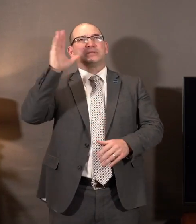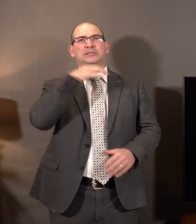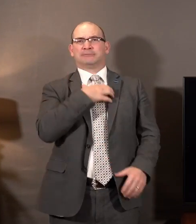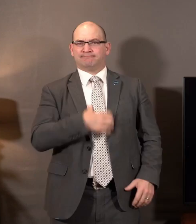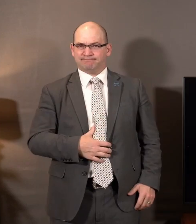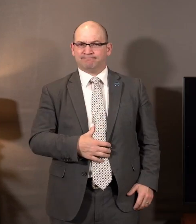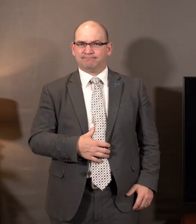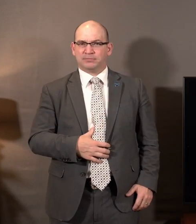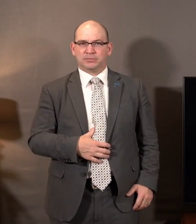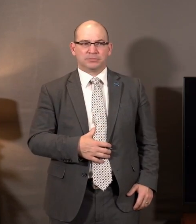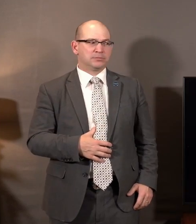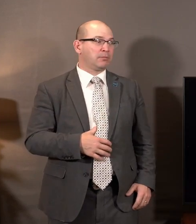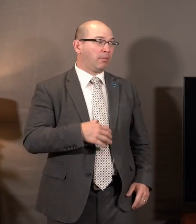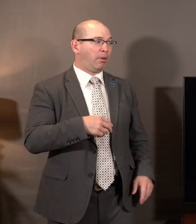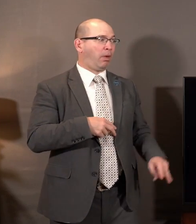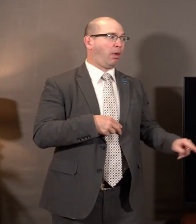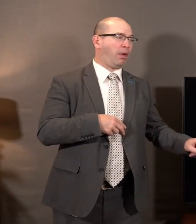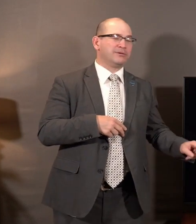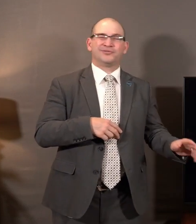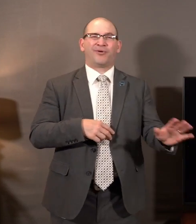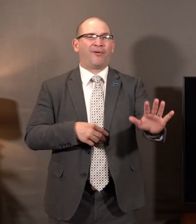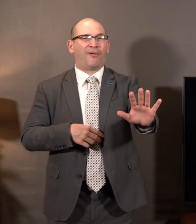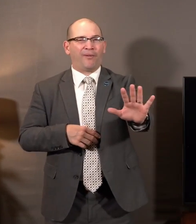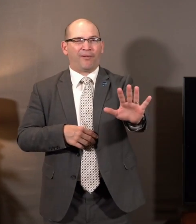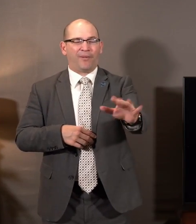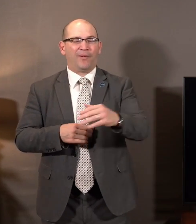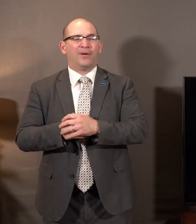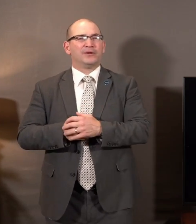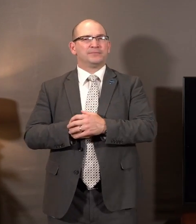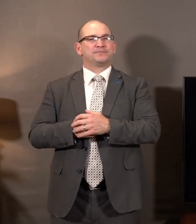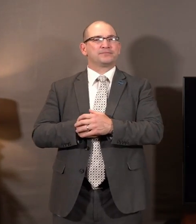will that is already revealed to you during a time like this Satan is going